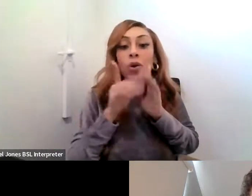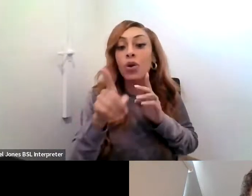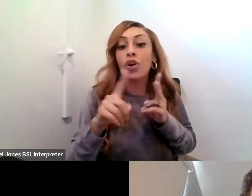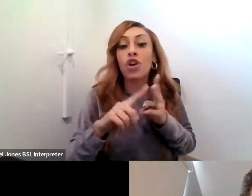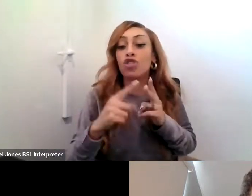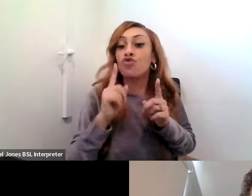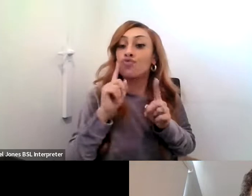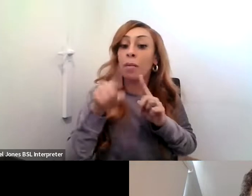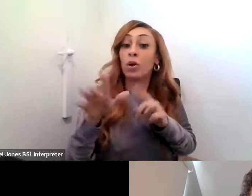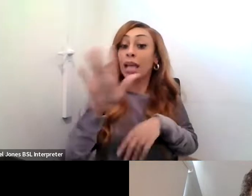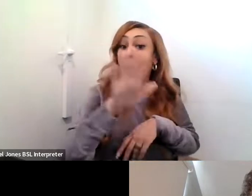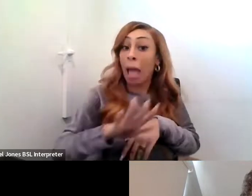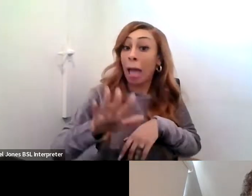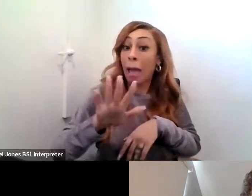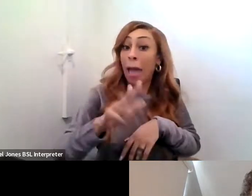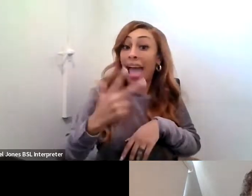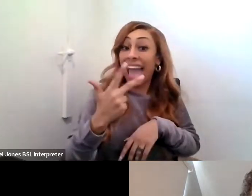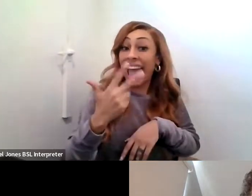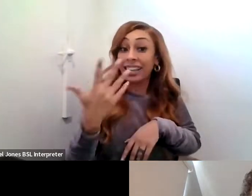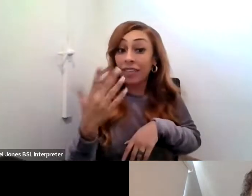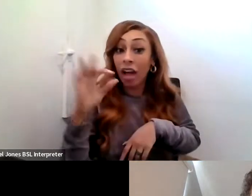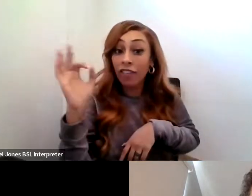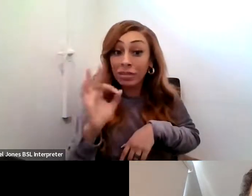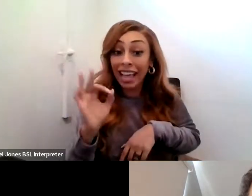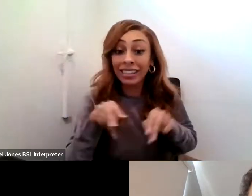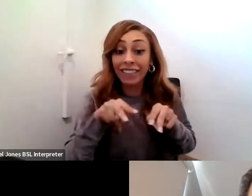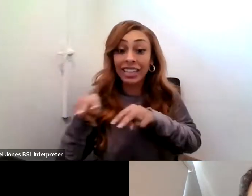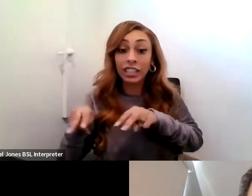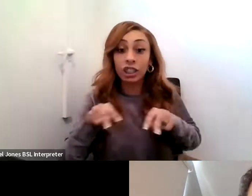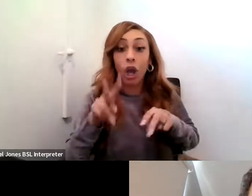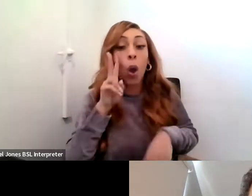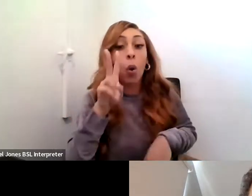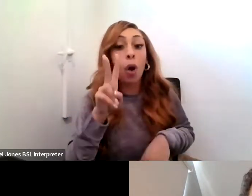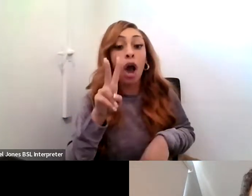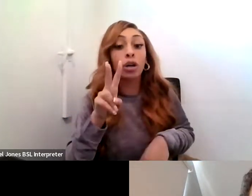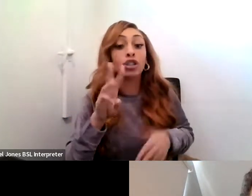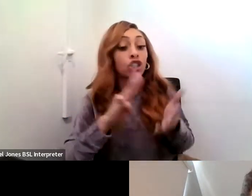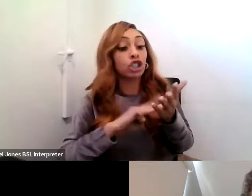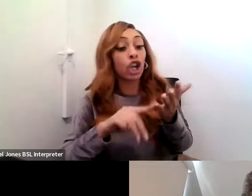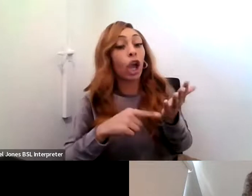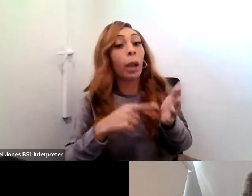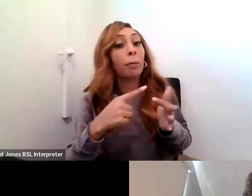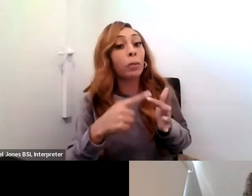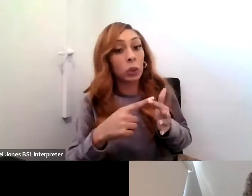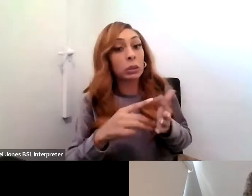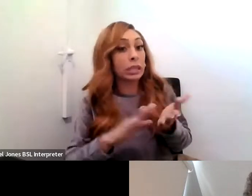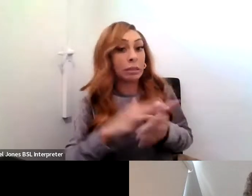that about 85% of videos are watched on mute, so obviously captioning has a huge benefit